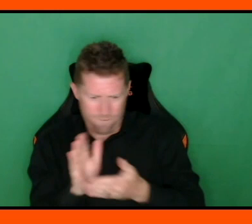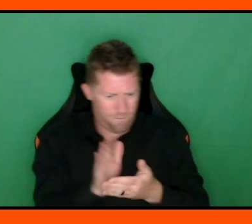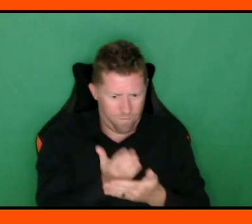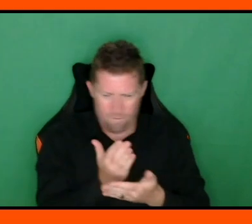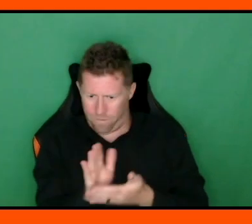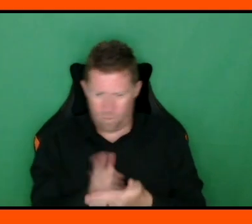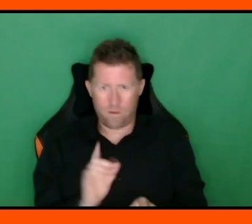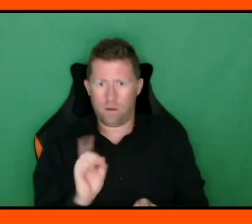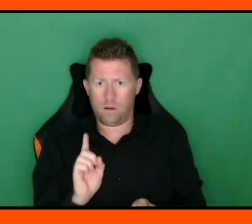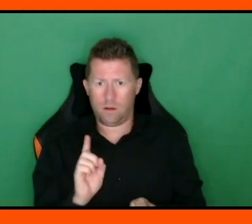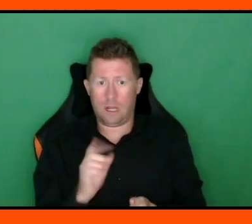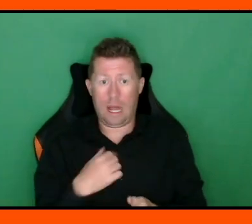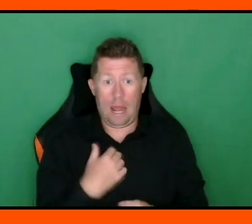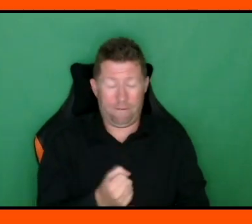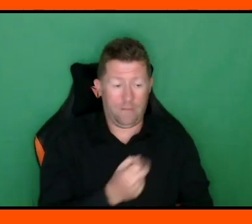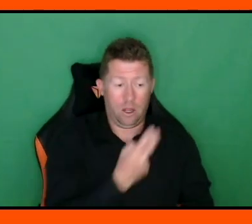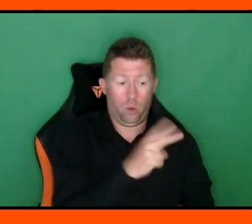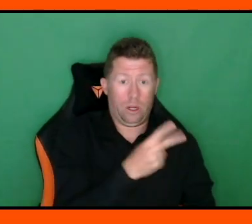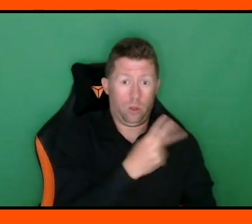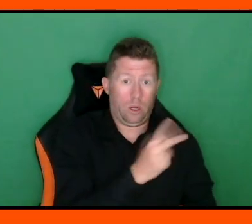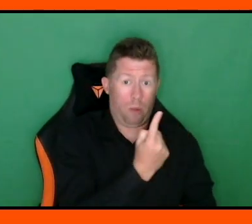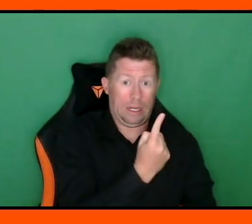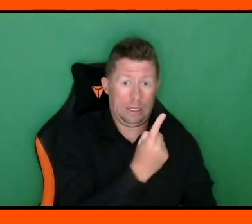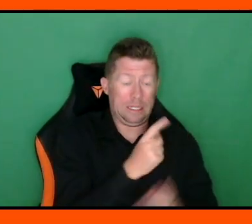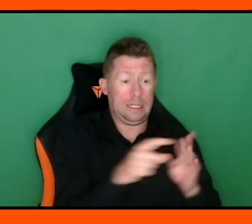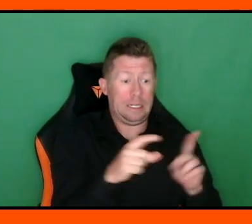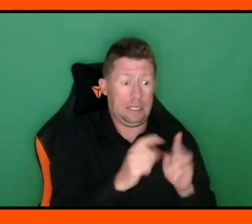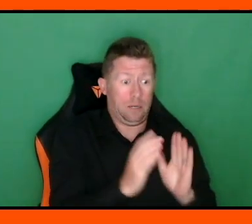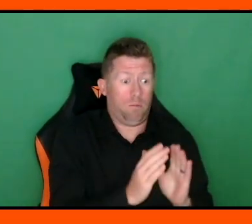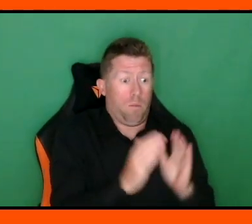2021 did increase the amount of change than we had for a number of other Censuses